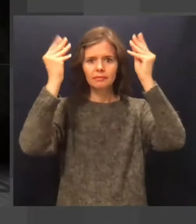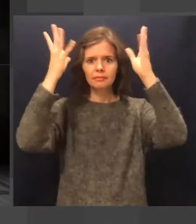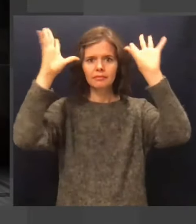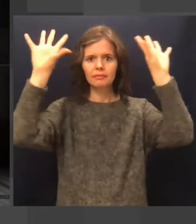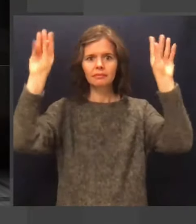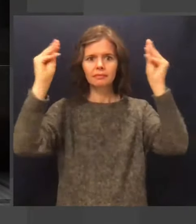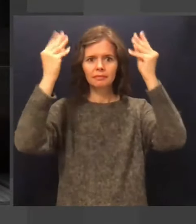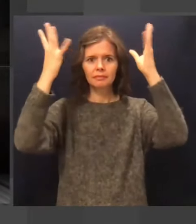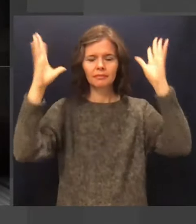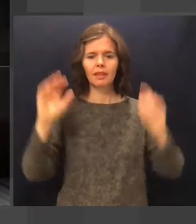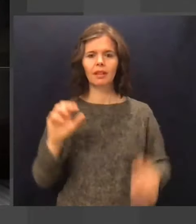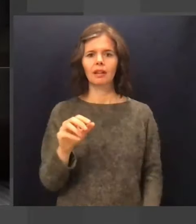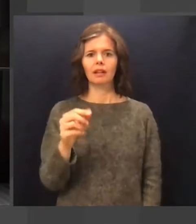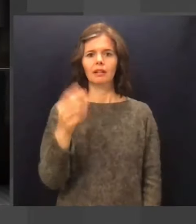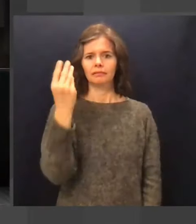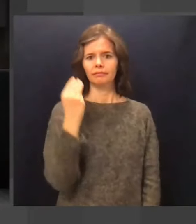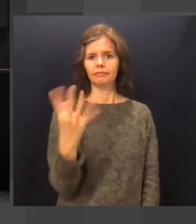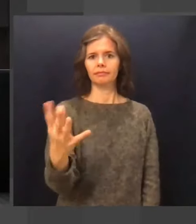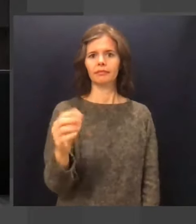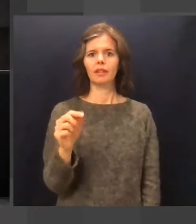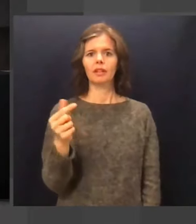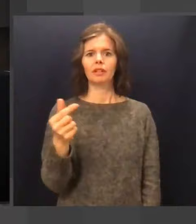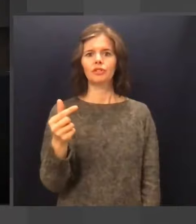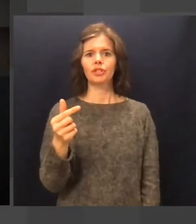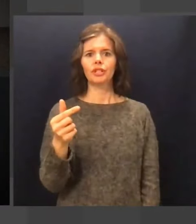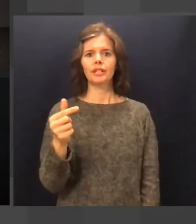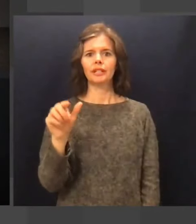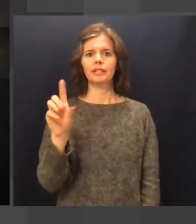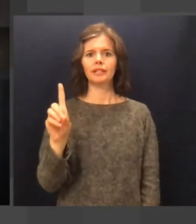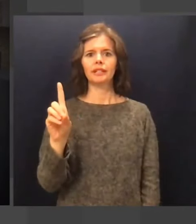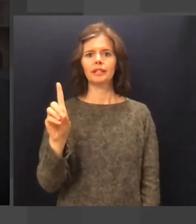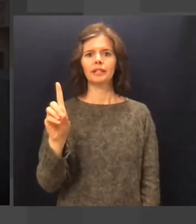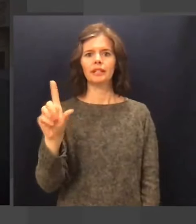REMEMBER GDL WILL NOT BE HELD